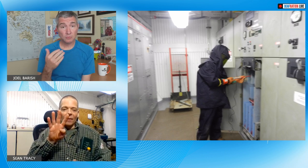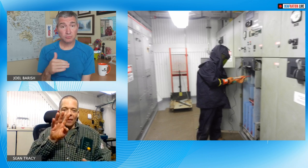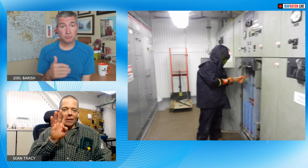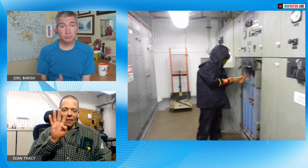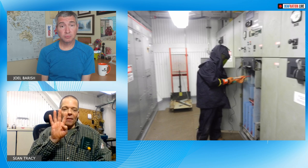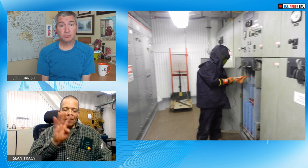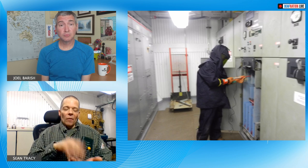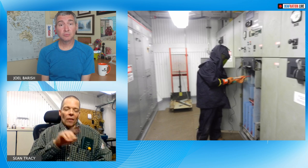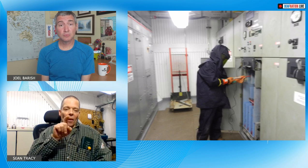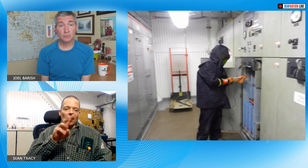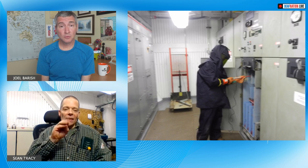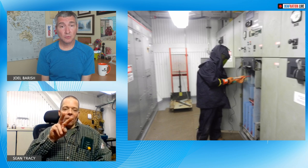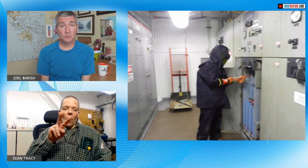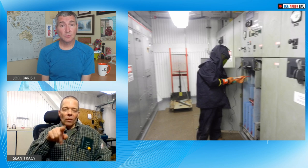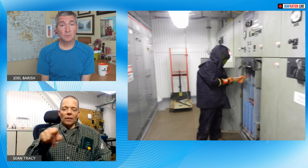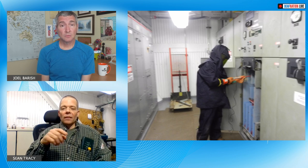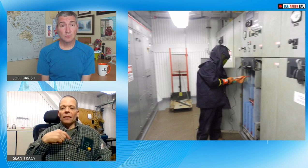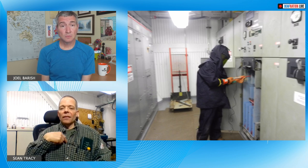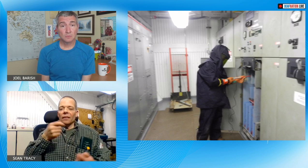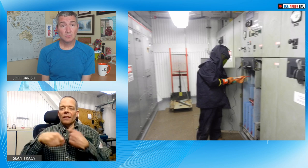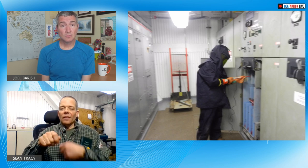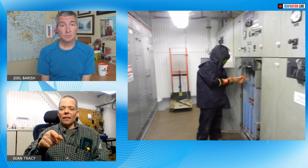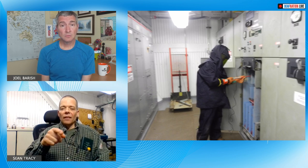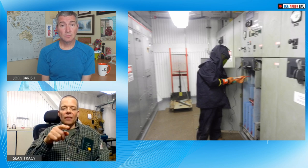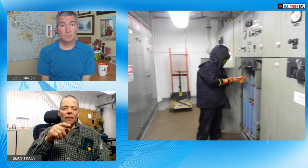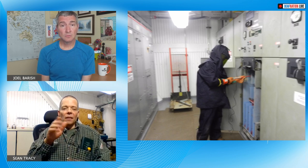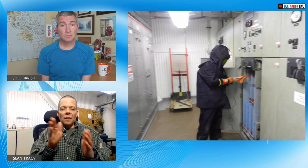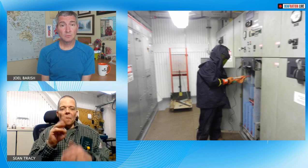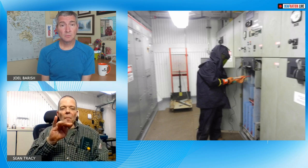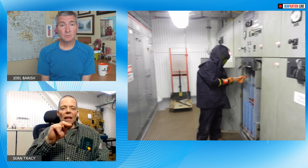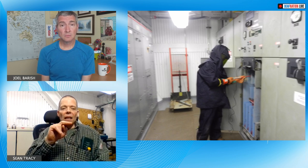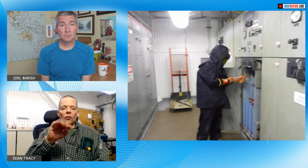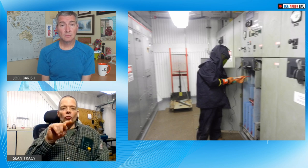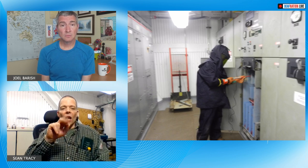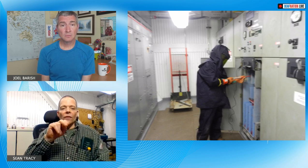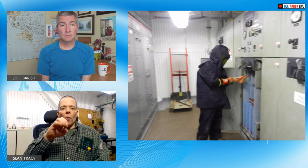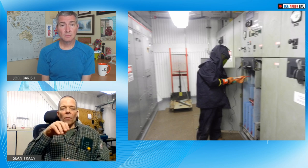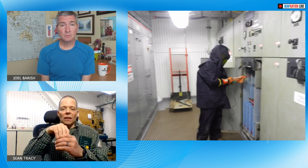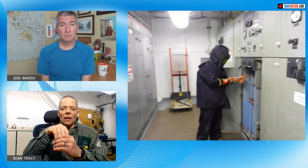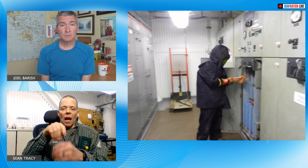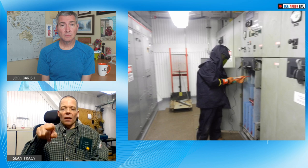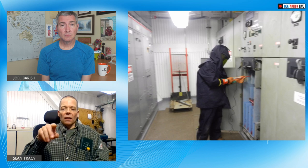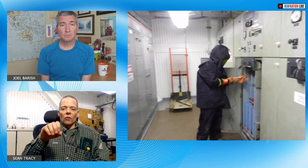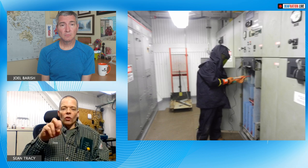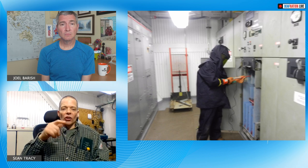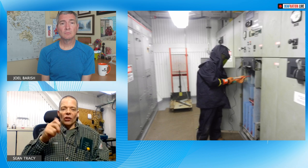Yes, 4,160 volts. What I'm working on here is a mini-transformer.